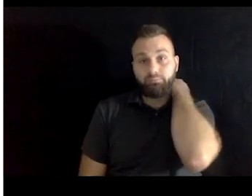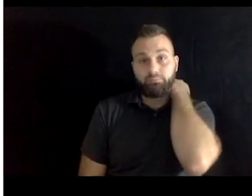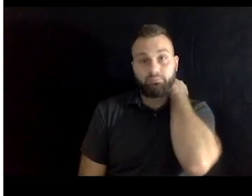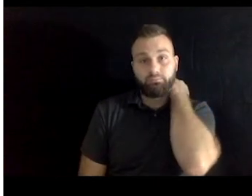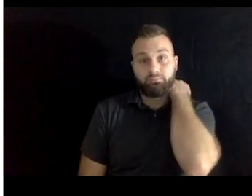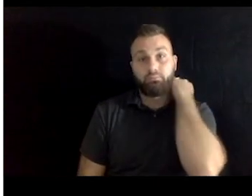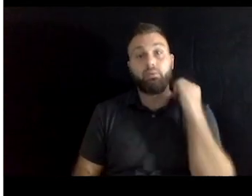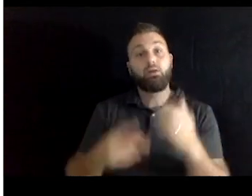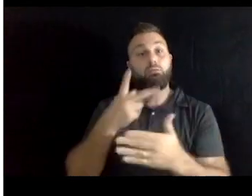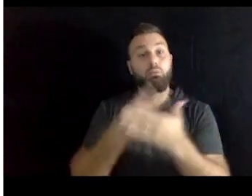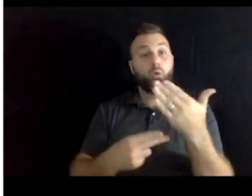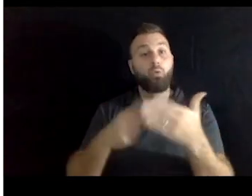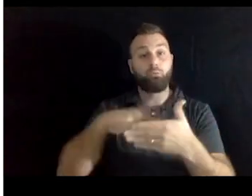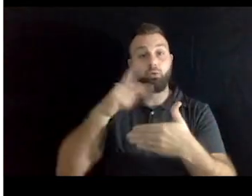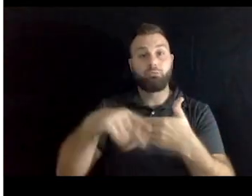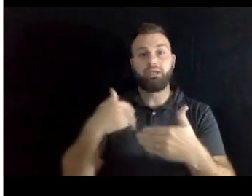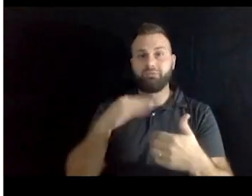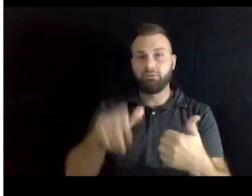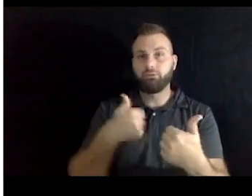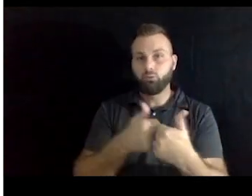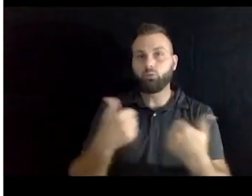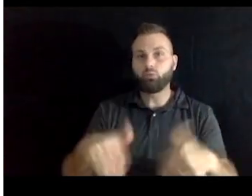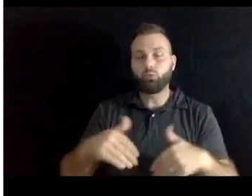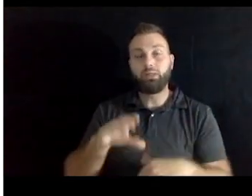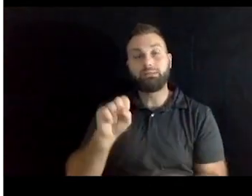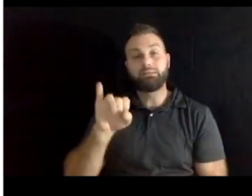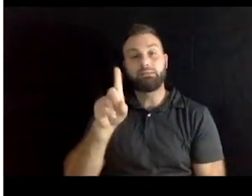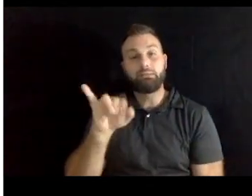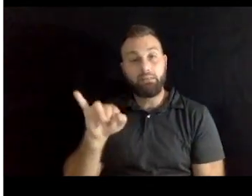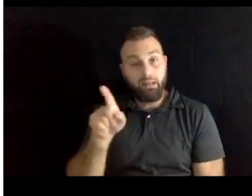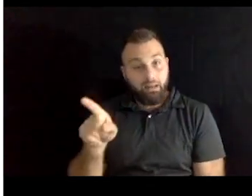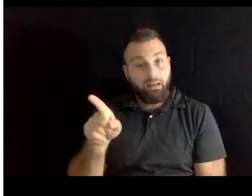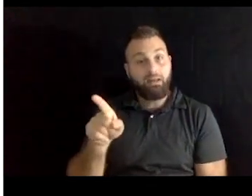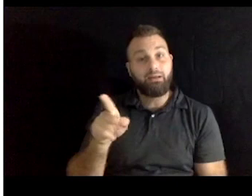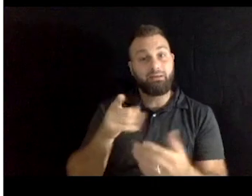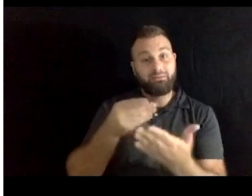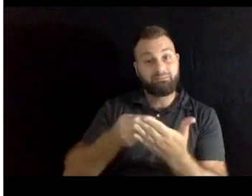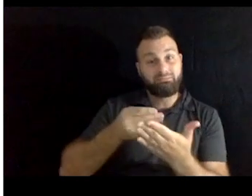SSDI the trust fund from which the benefits has paid his had solvency issues.